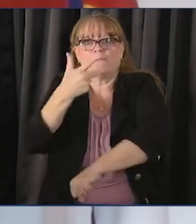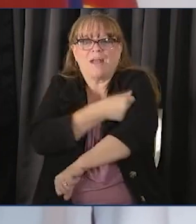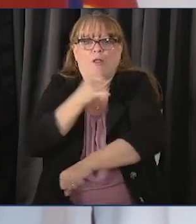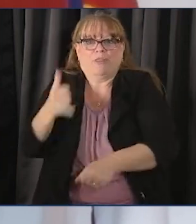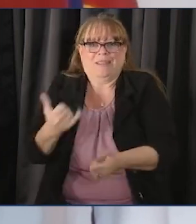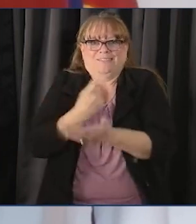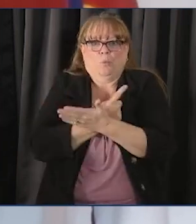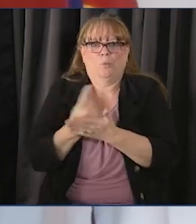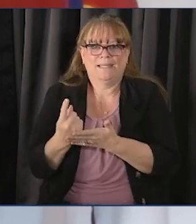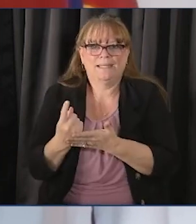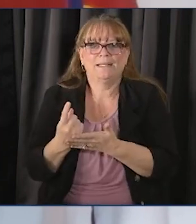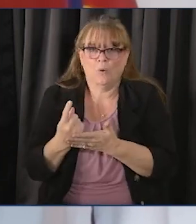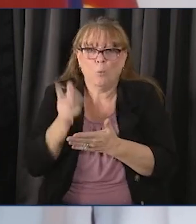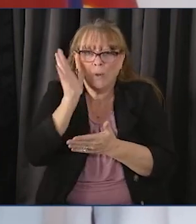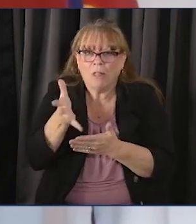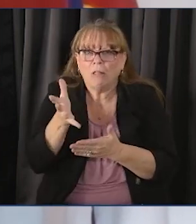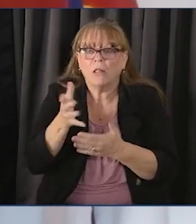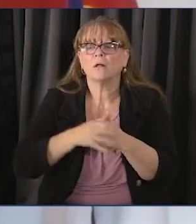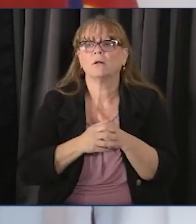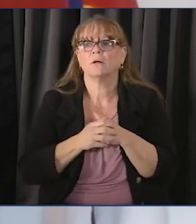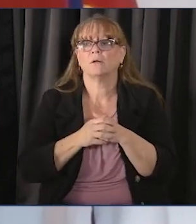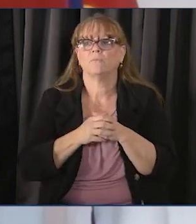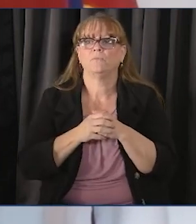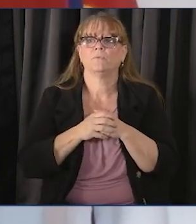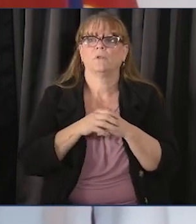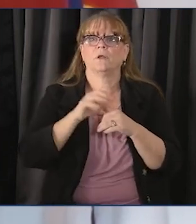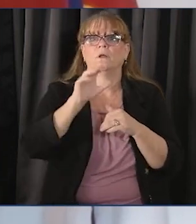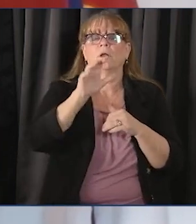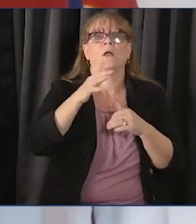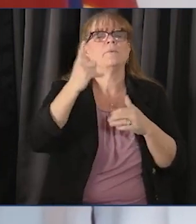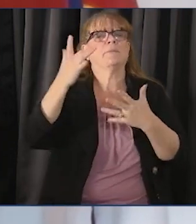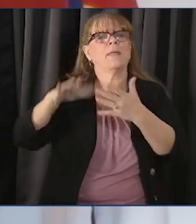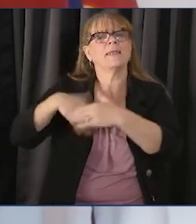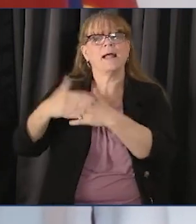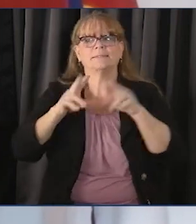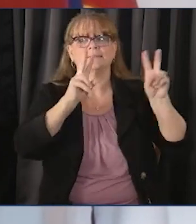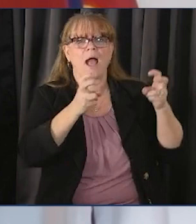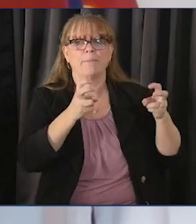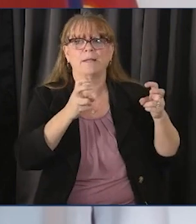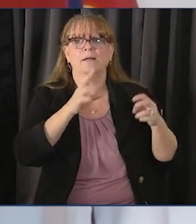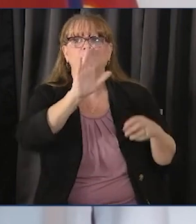Tomorrow is National Inauguration Day, that four year ritual of renewal for our democracy,